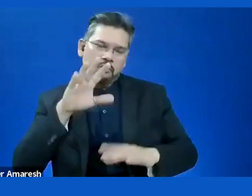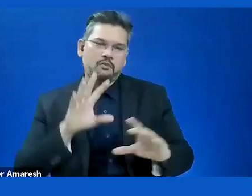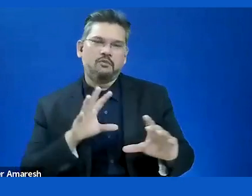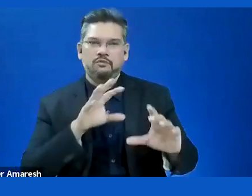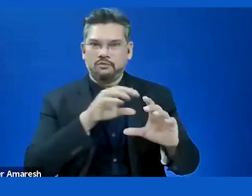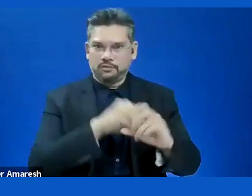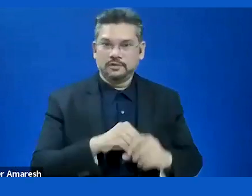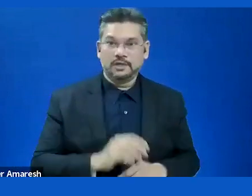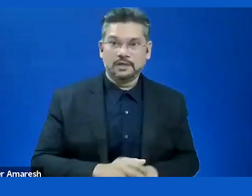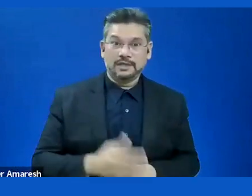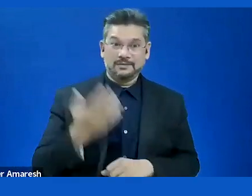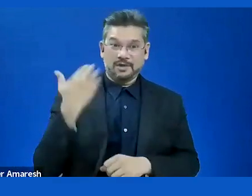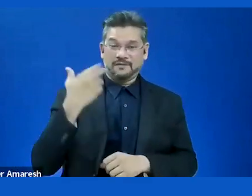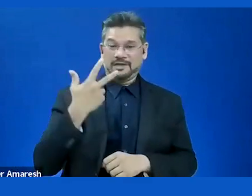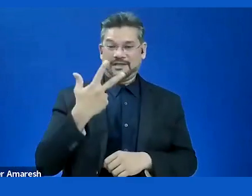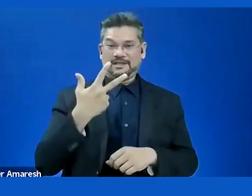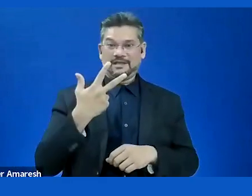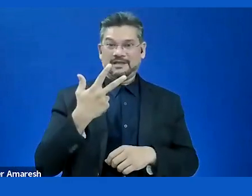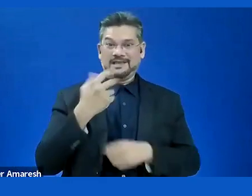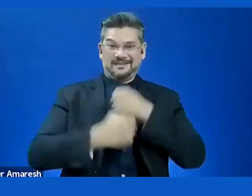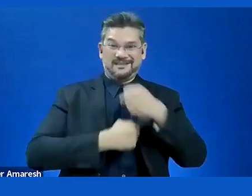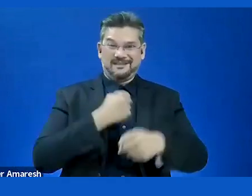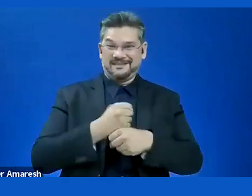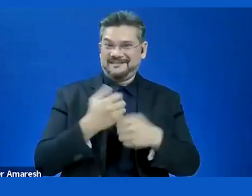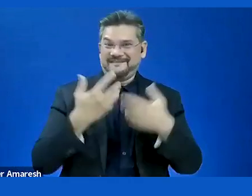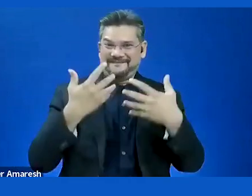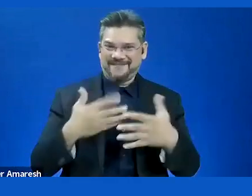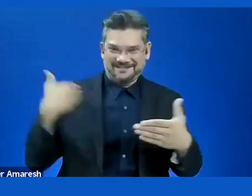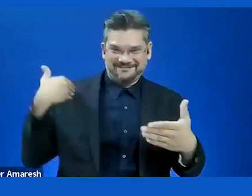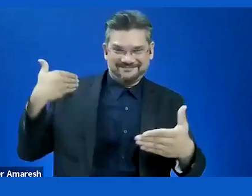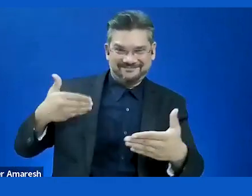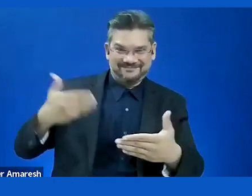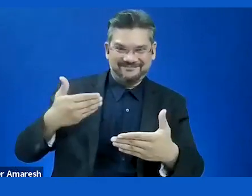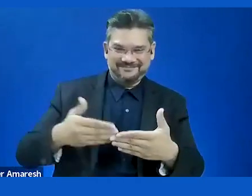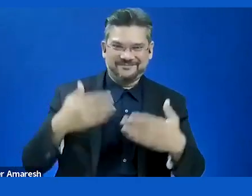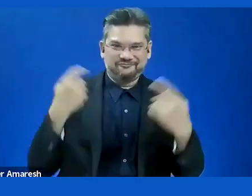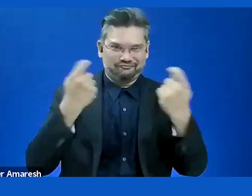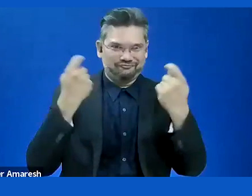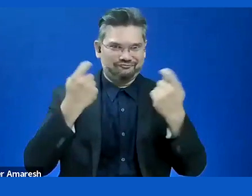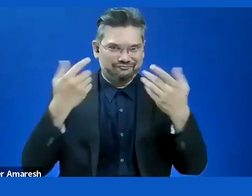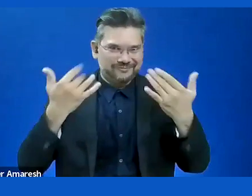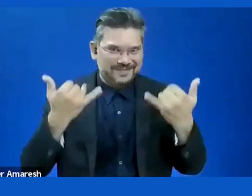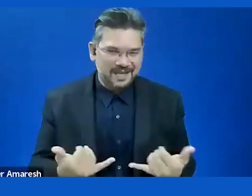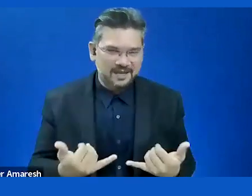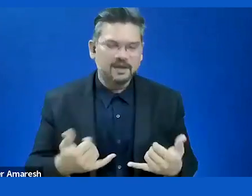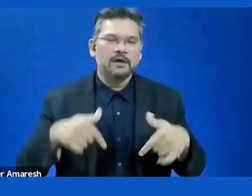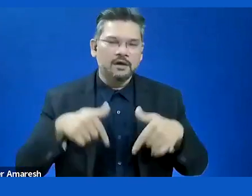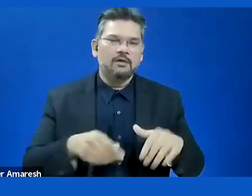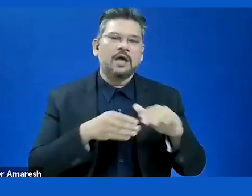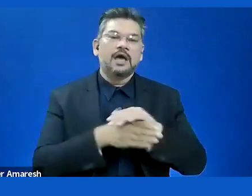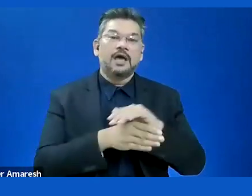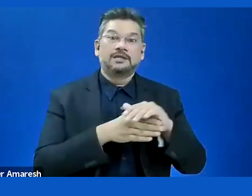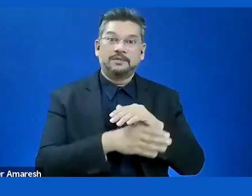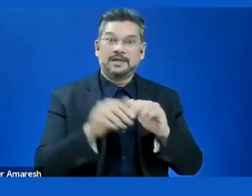today, by now, the accessibility track must be in all Member States, but due to enter into